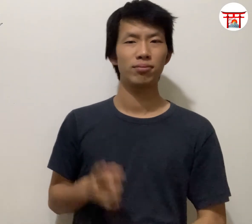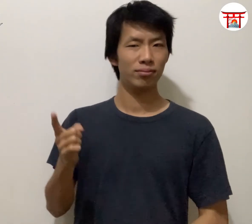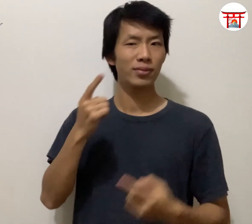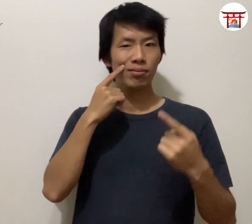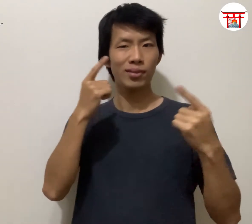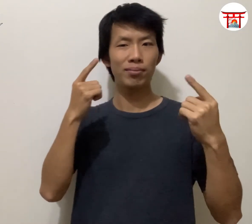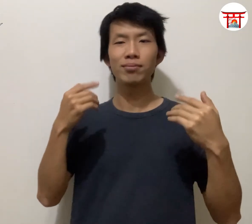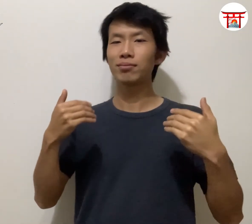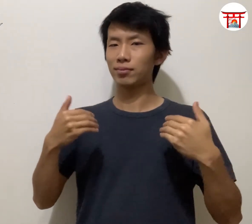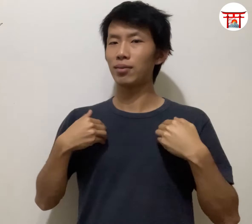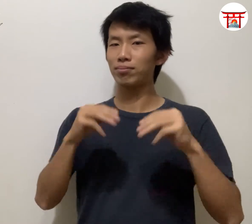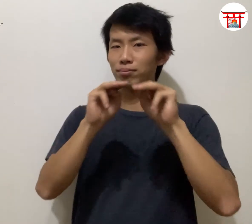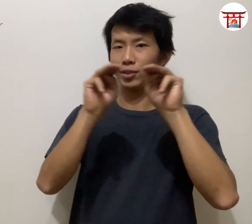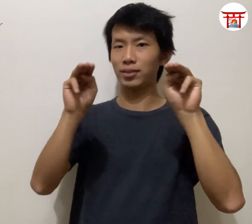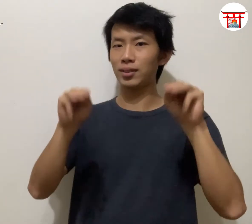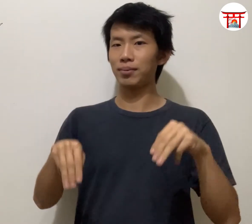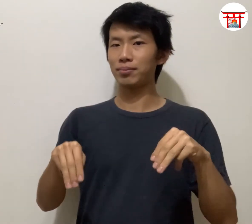Located there is a famous museum